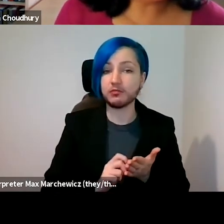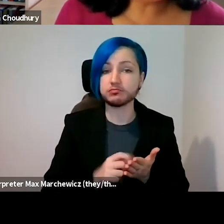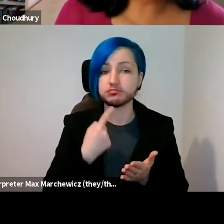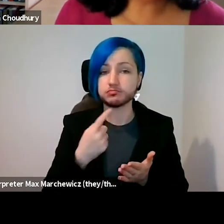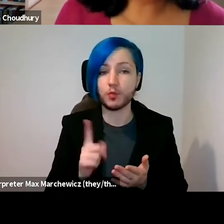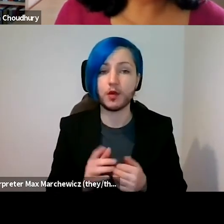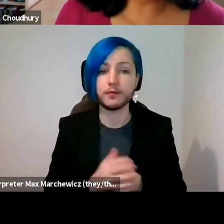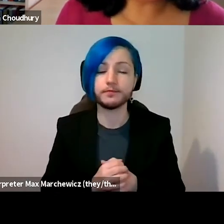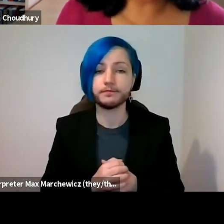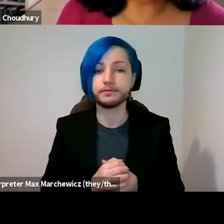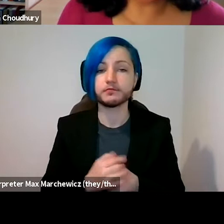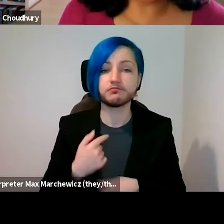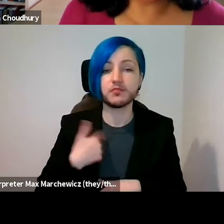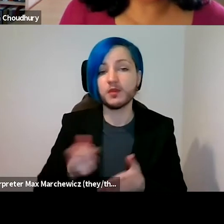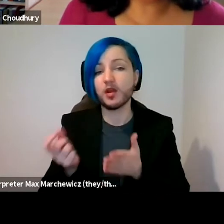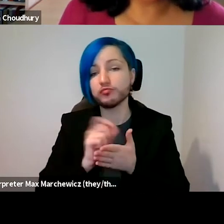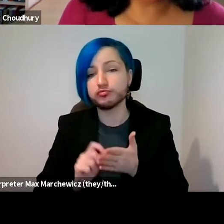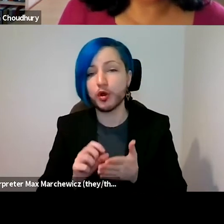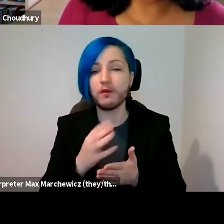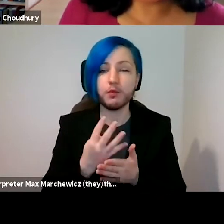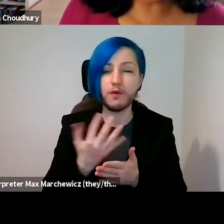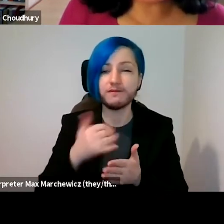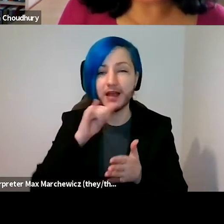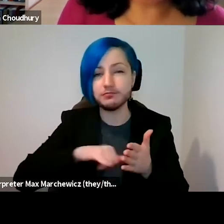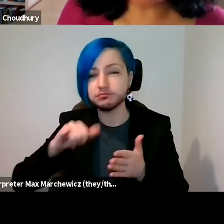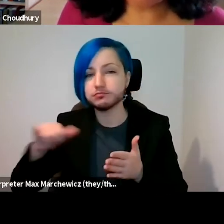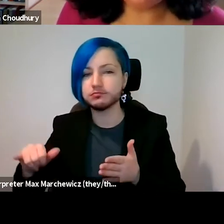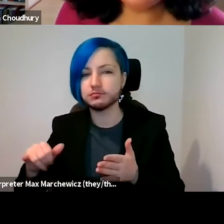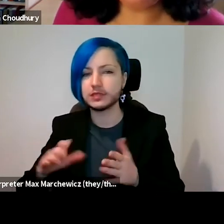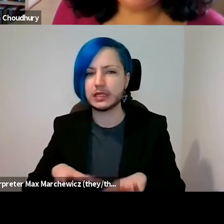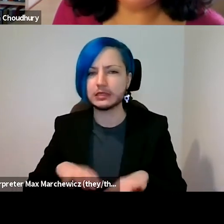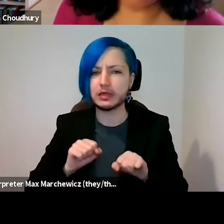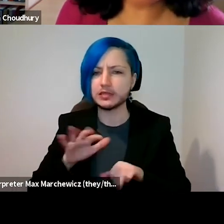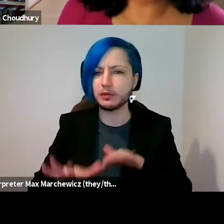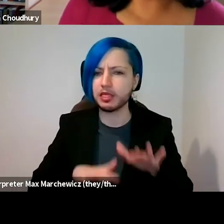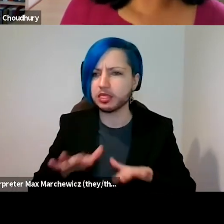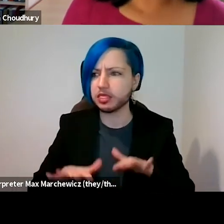"I wrote four or five leaves, but begin to get aground for want of Indian localities.